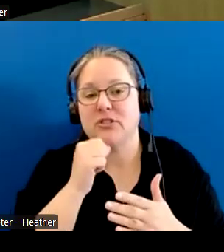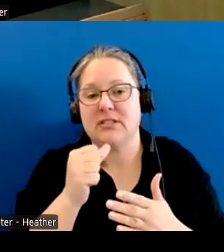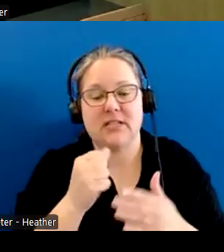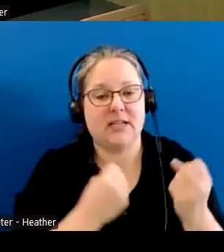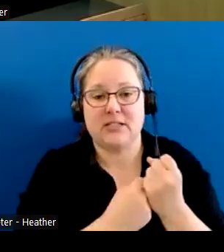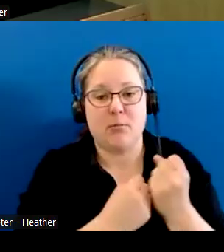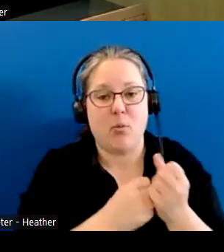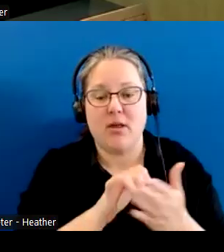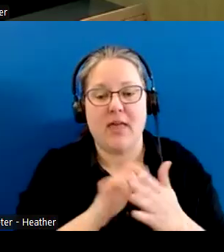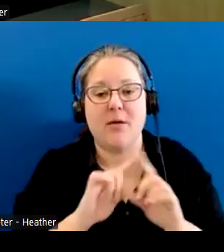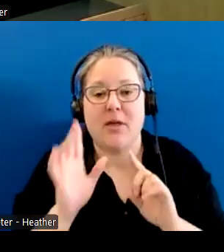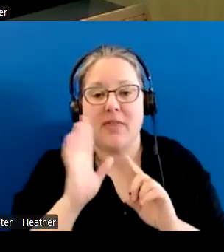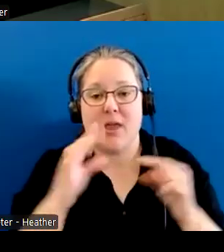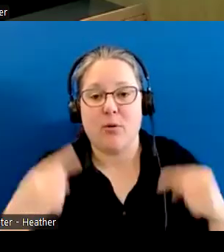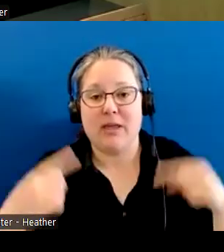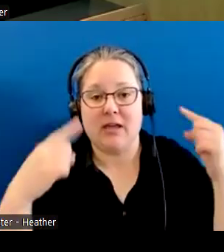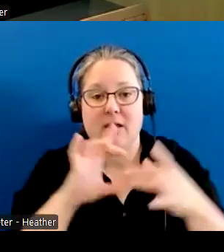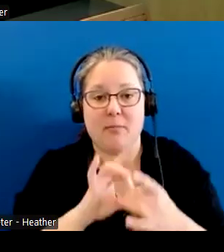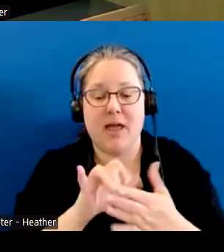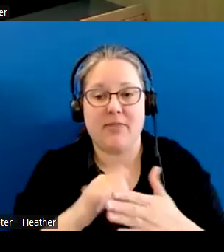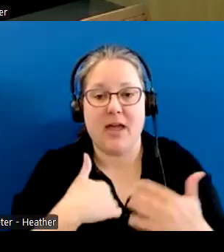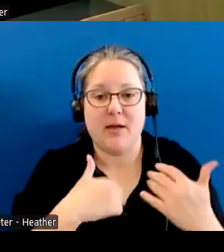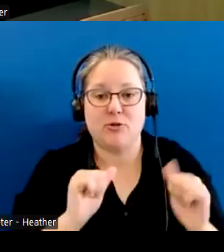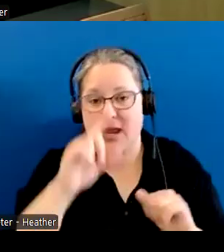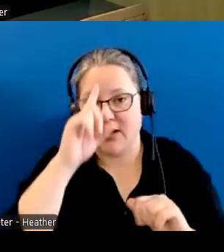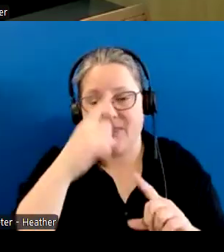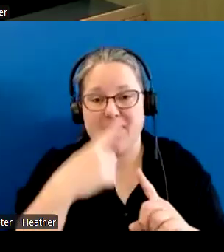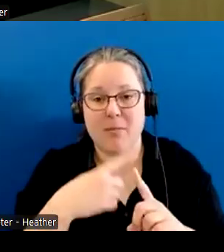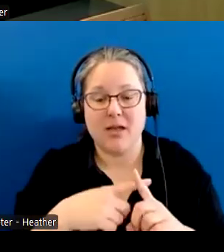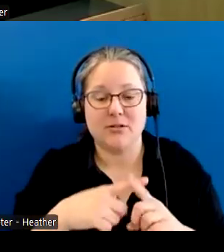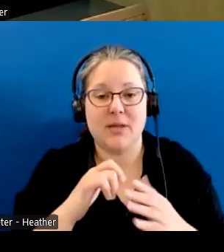going to be a fight about that. So there could be I'm trying to look for upsides here that for